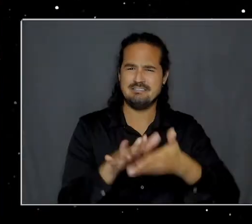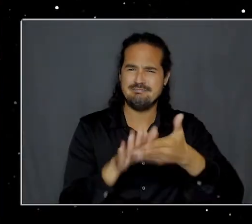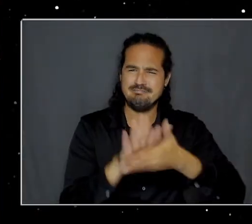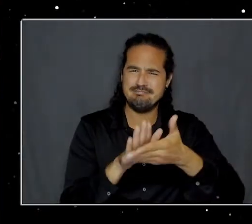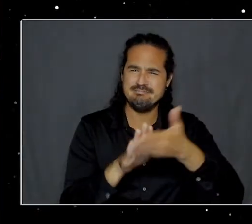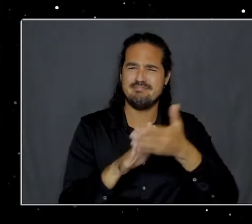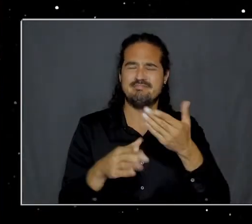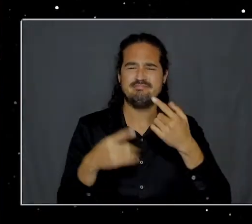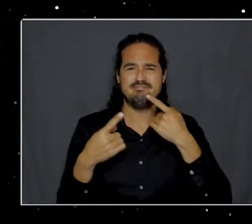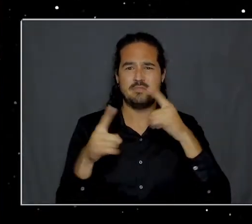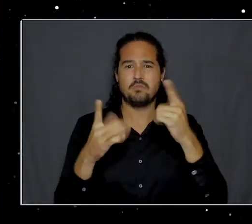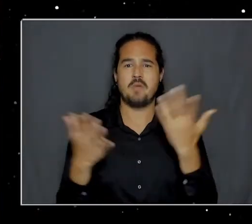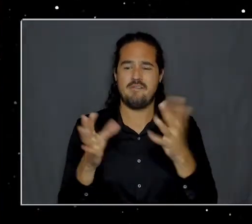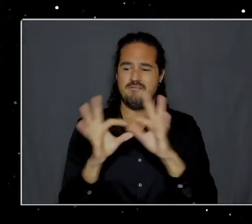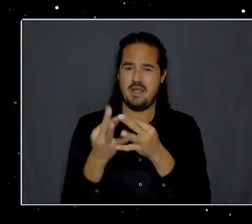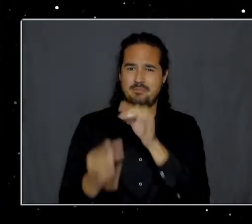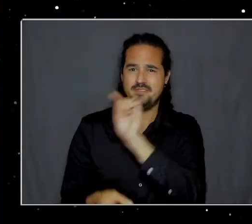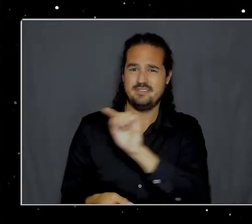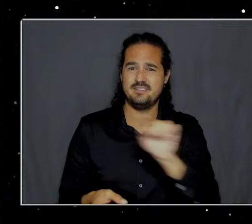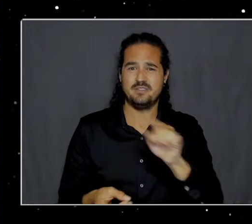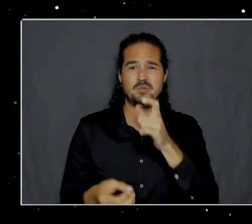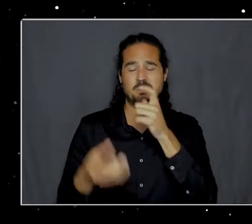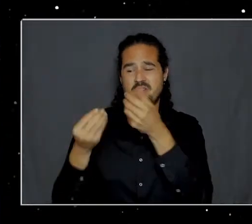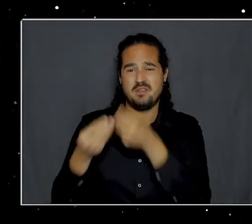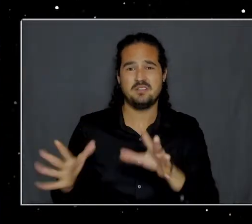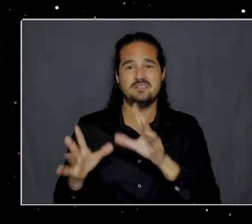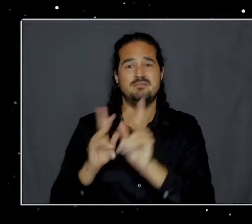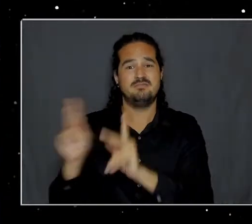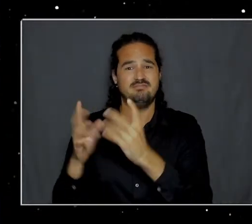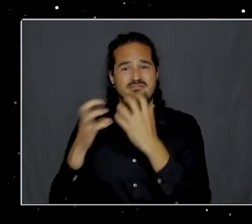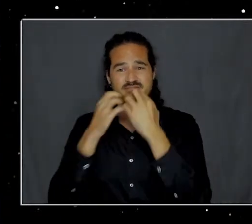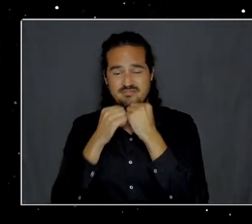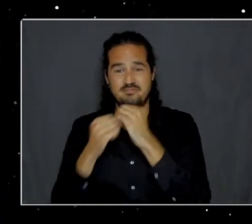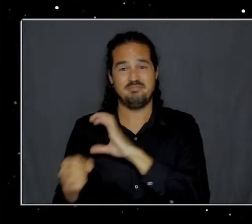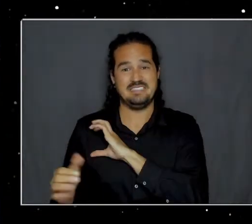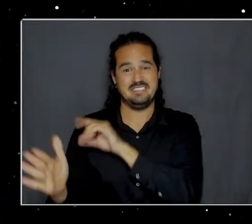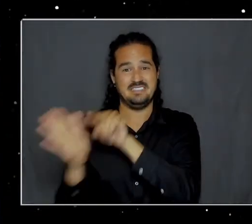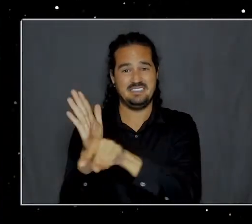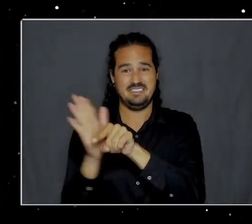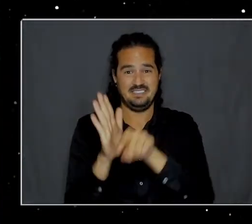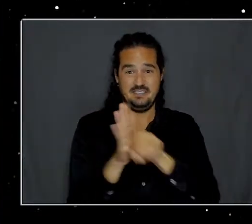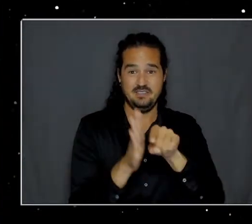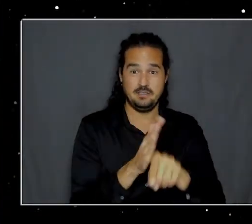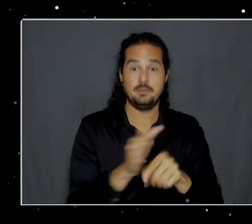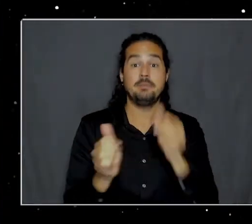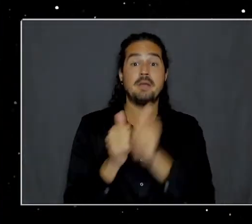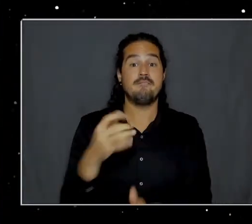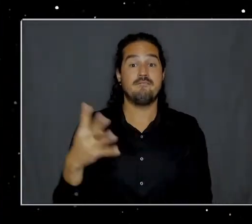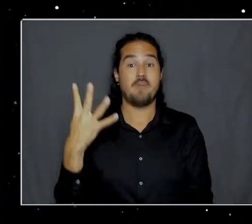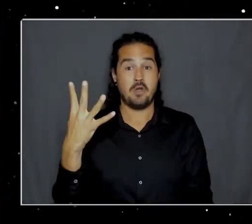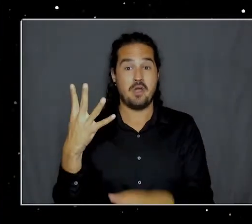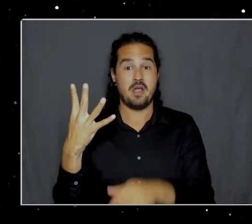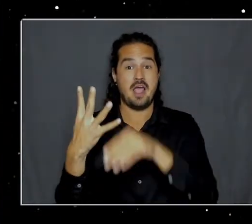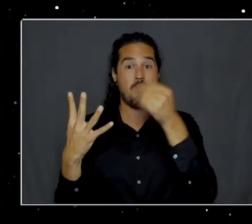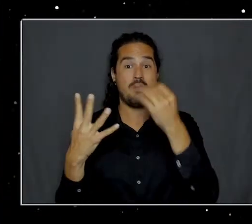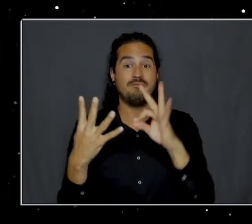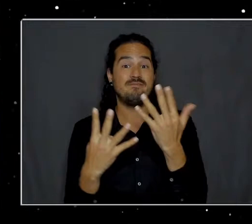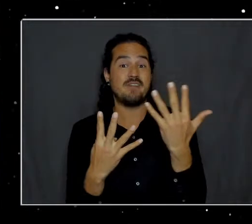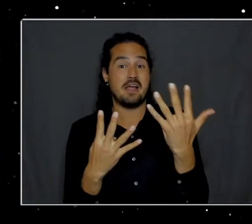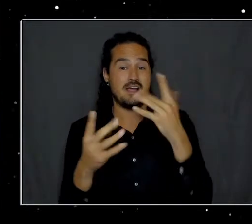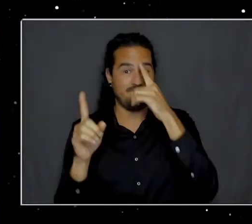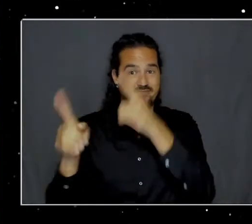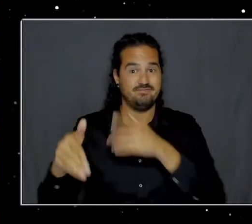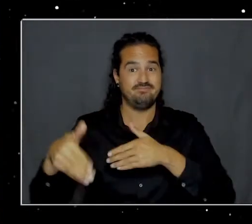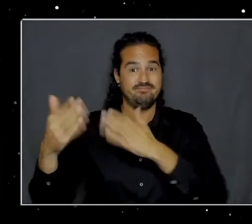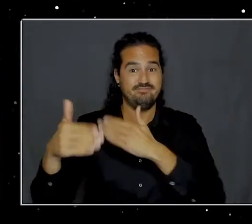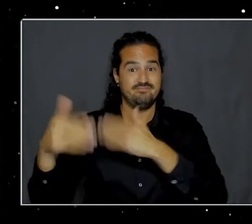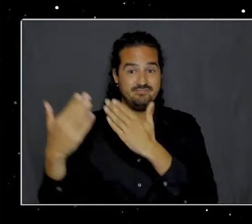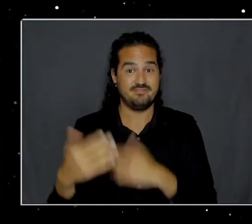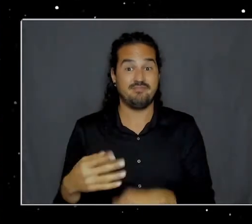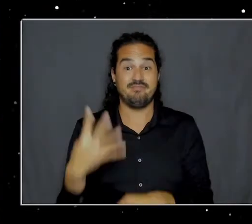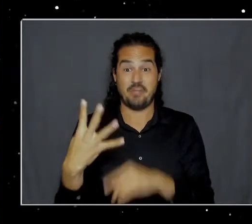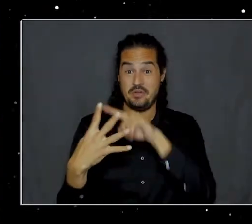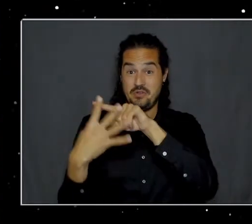POLICE ACCOUNTABILITY, OR WCPA,